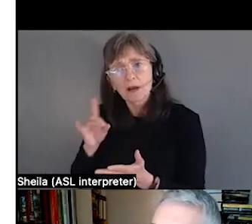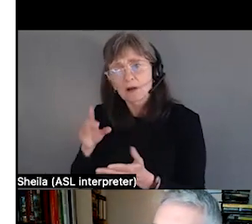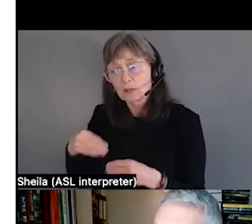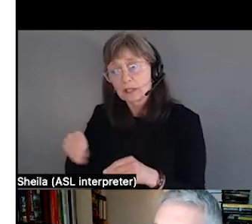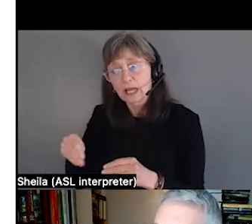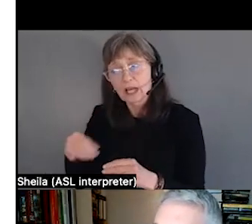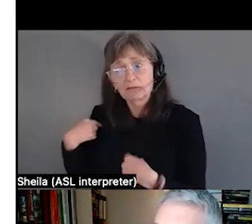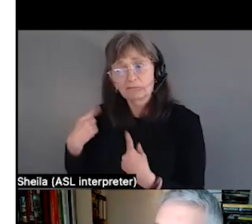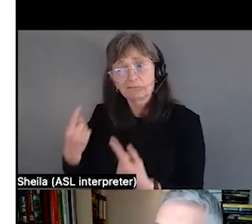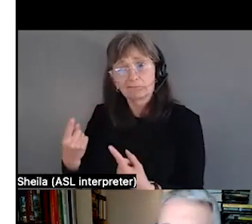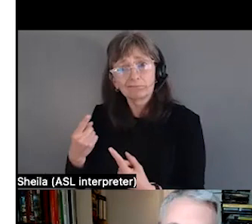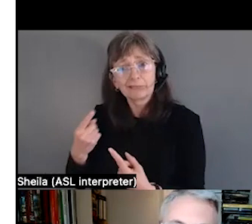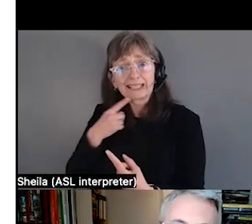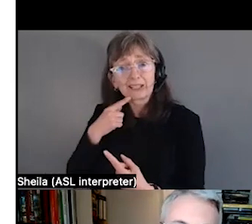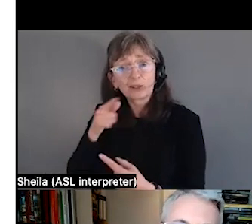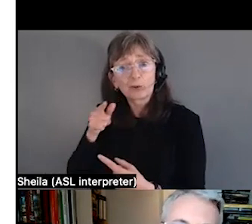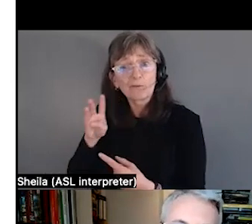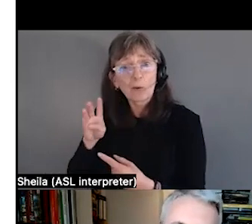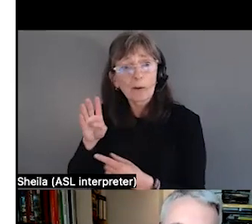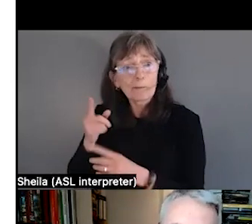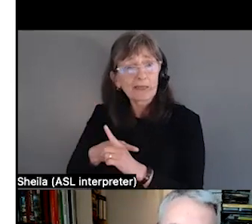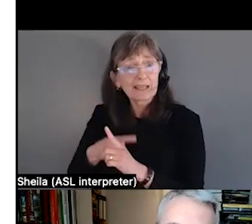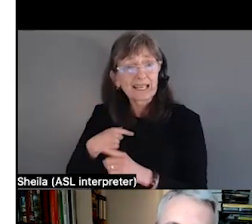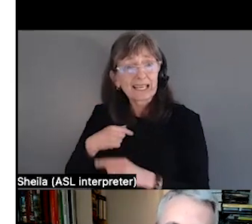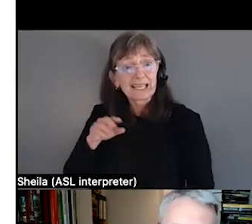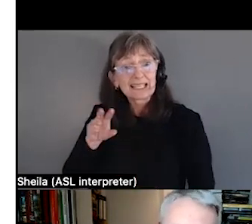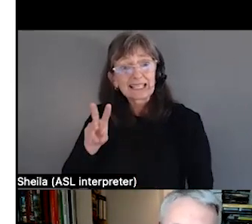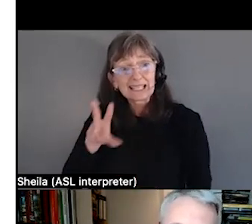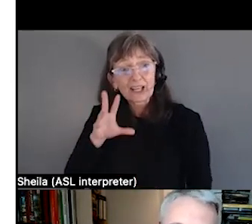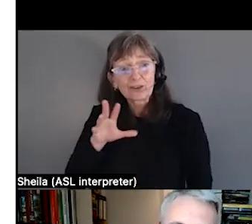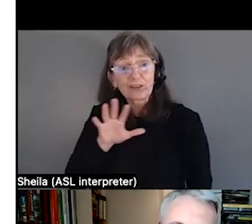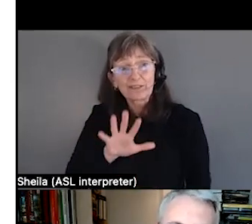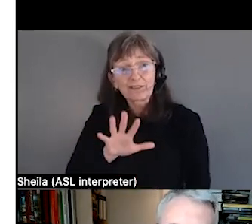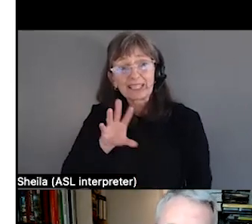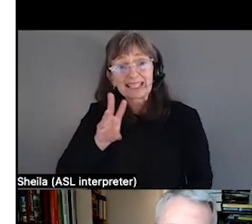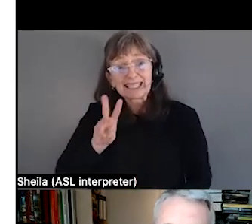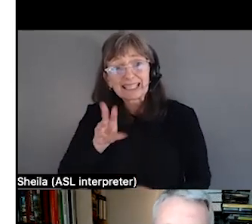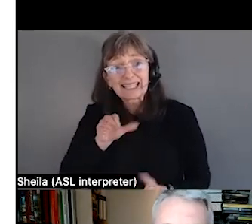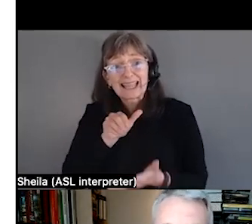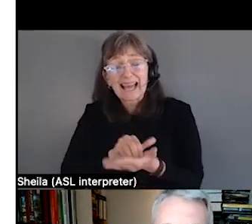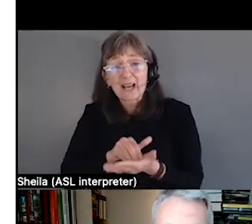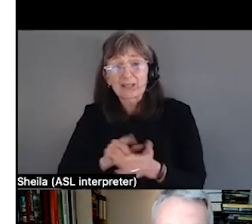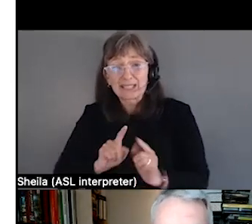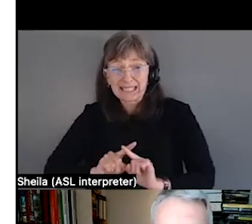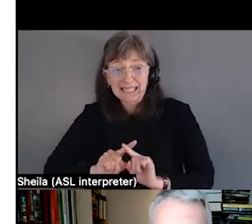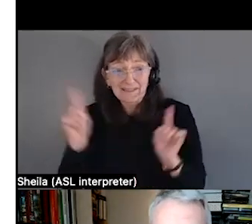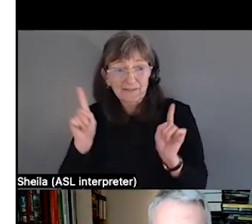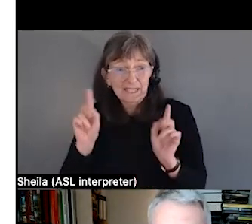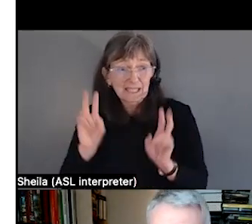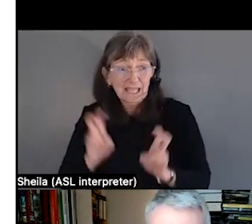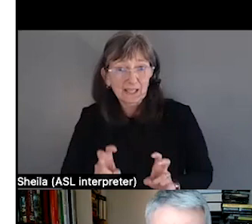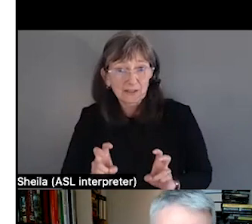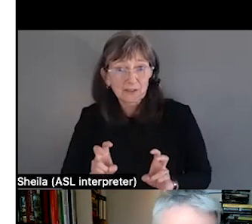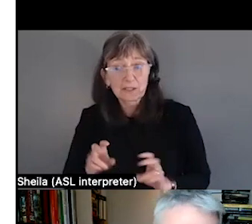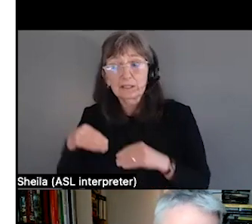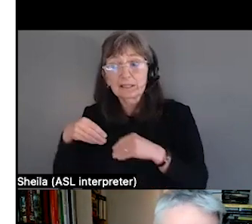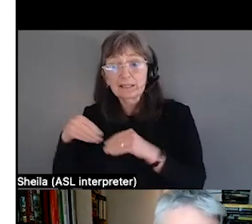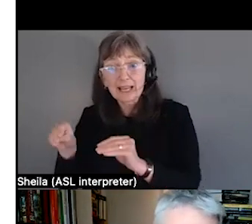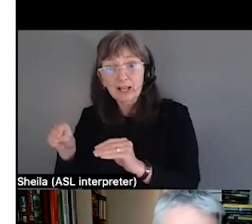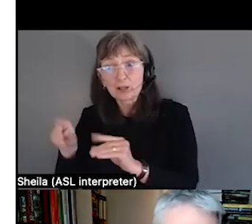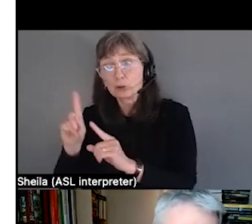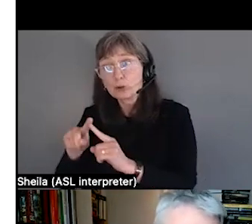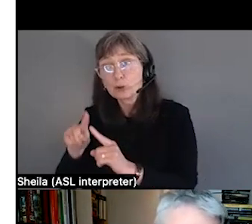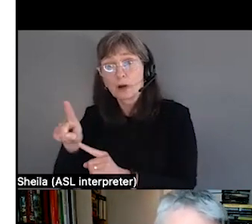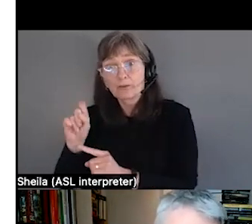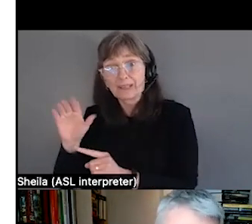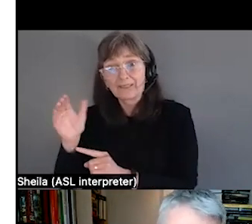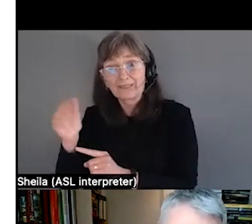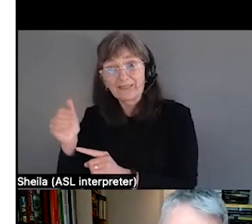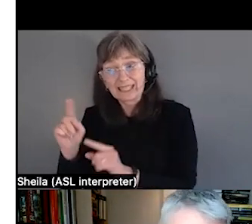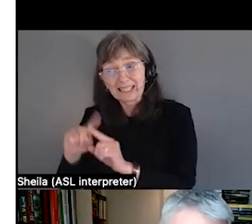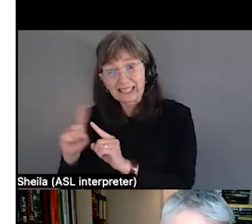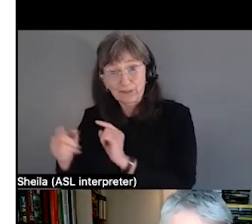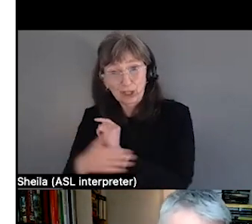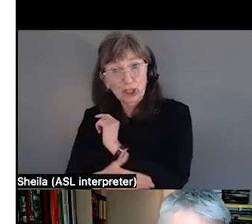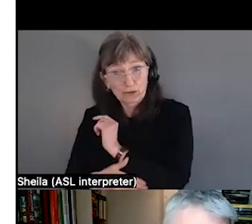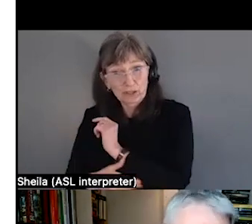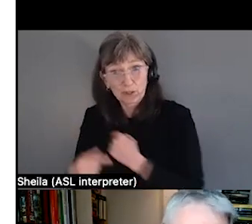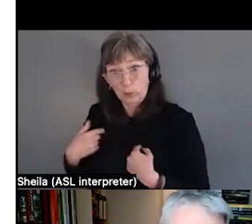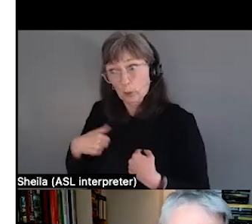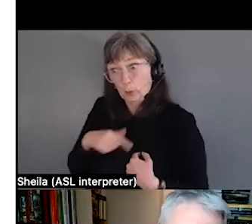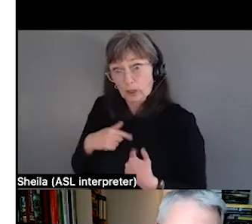sold over 656,000 unique titles to 115 different countries. That's a lot of different audiences,